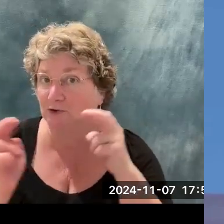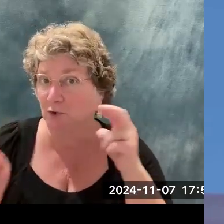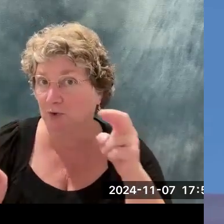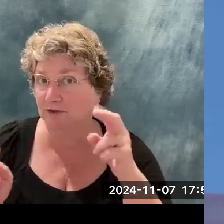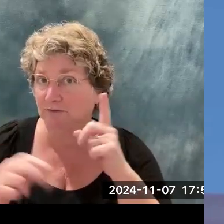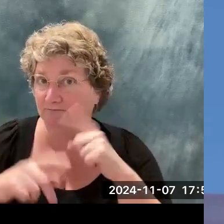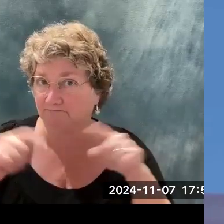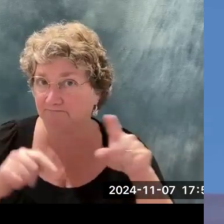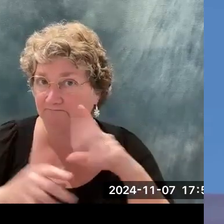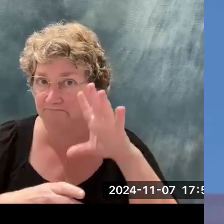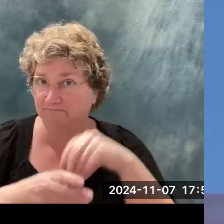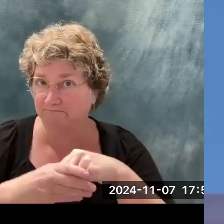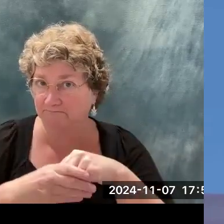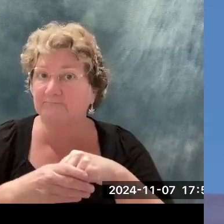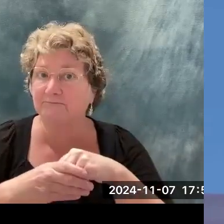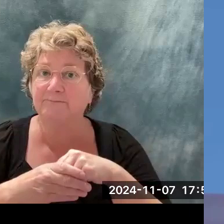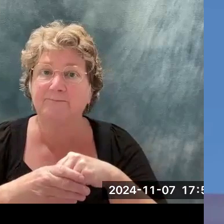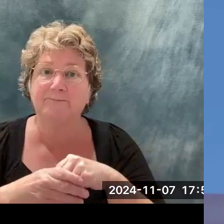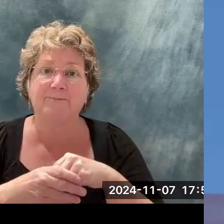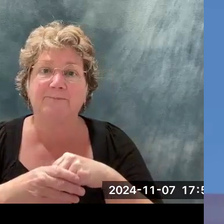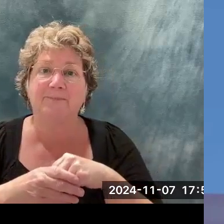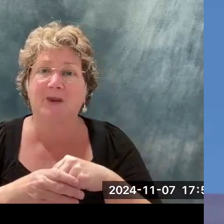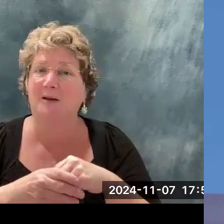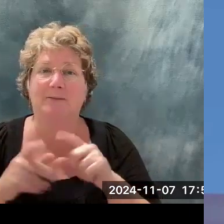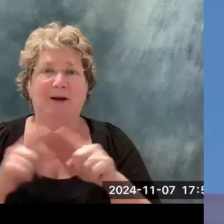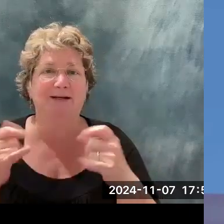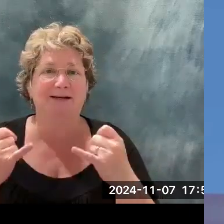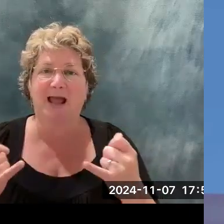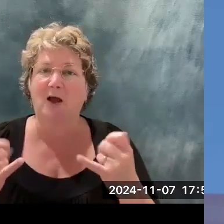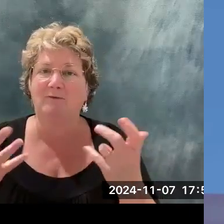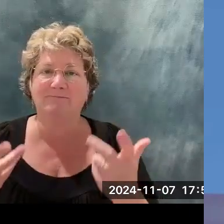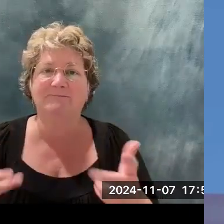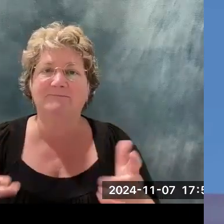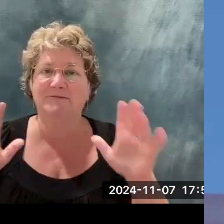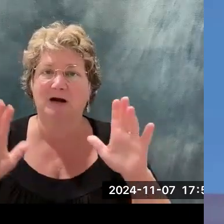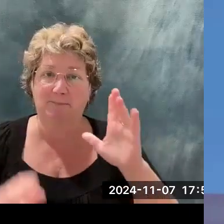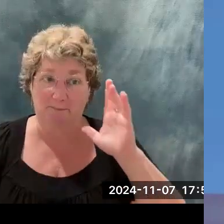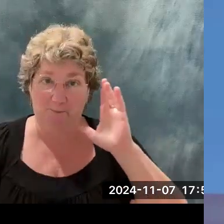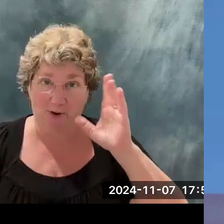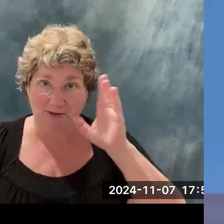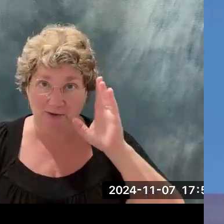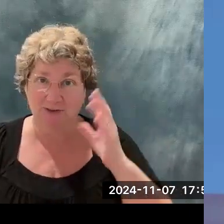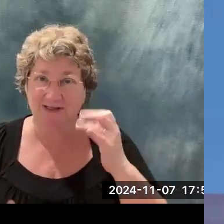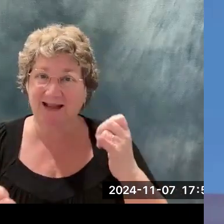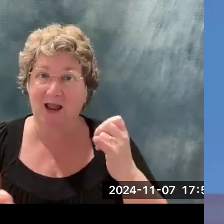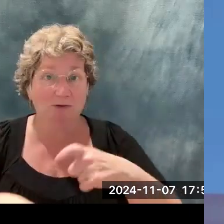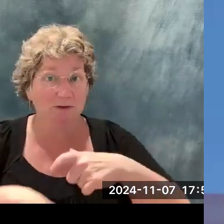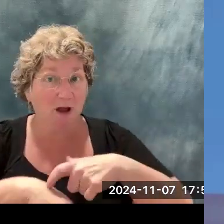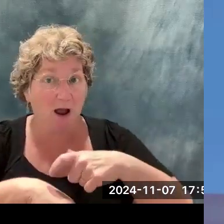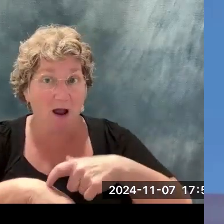but that concludes our presentation and it does offer some time for questions or comments.